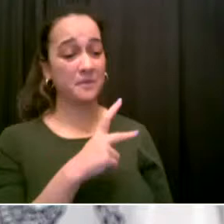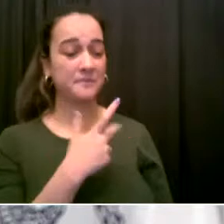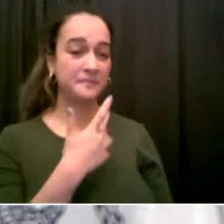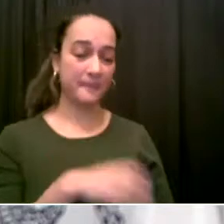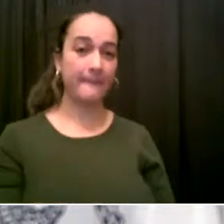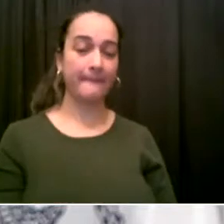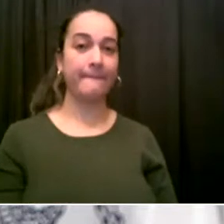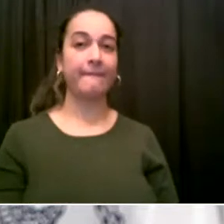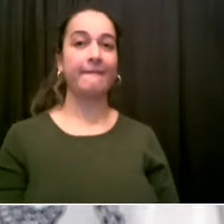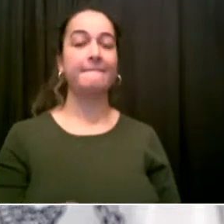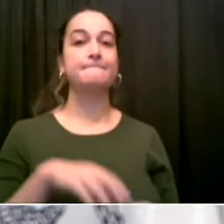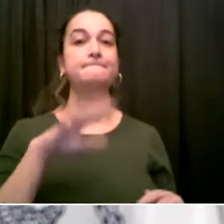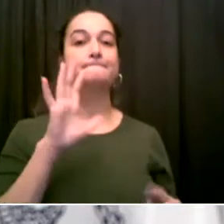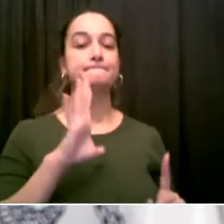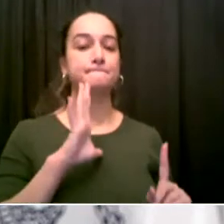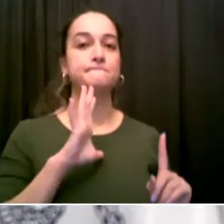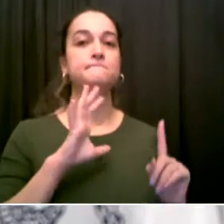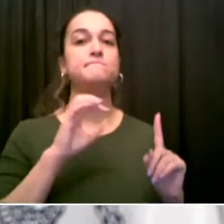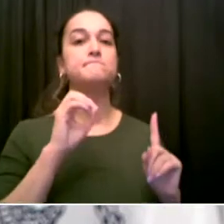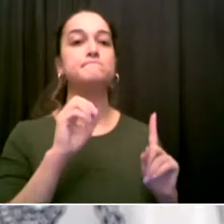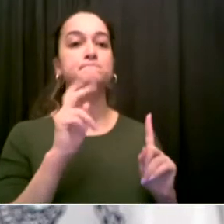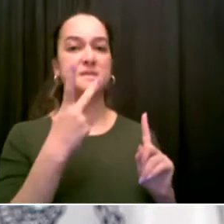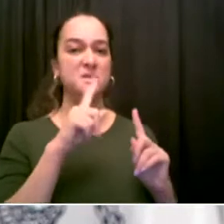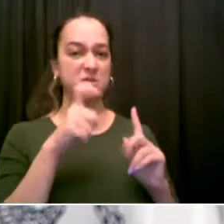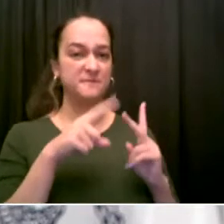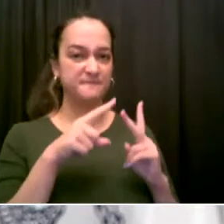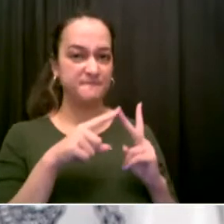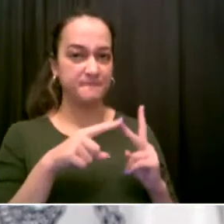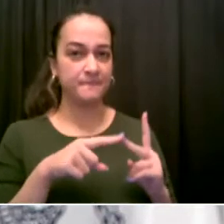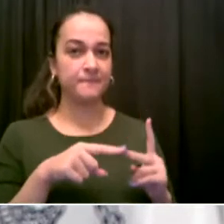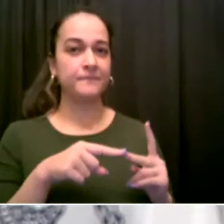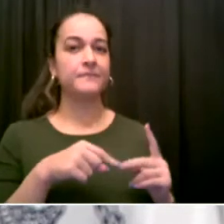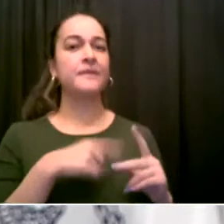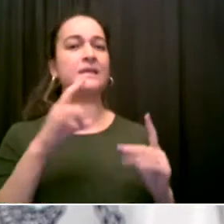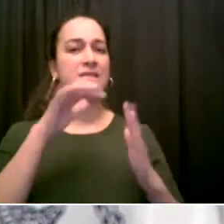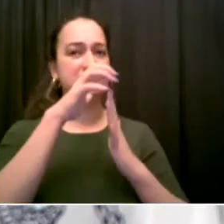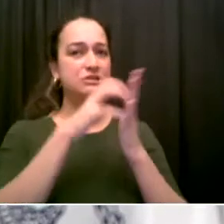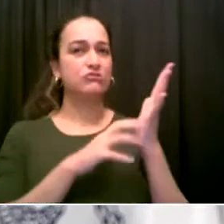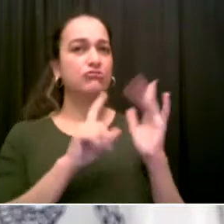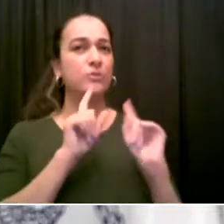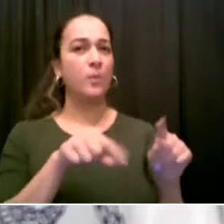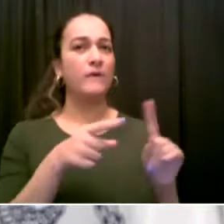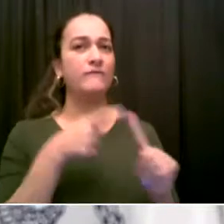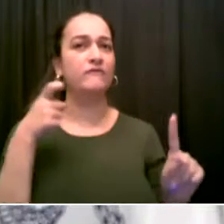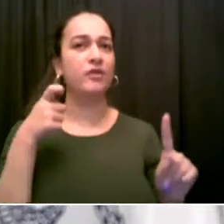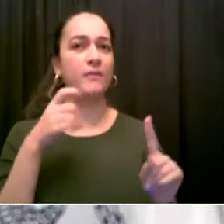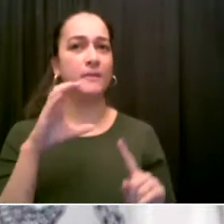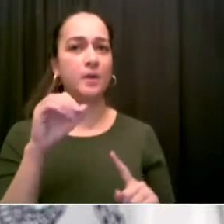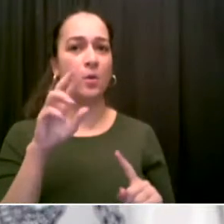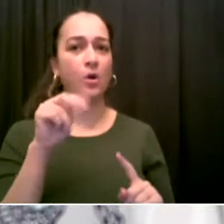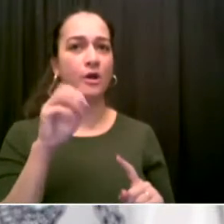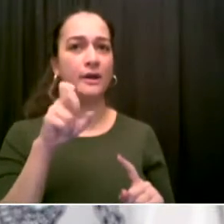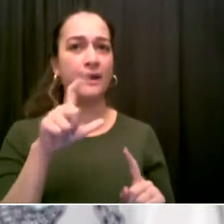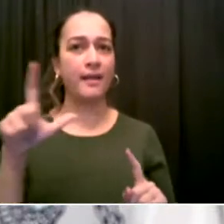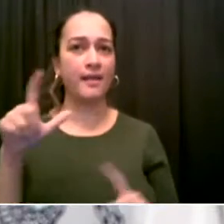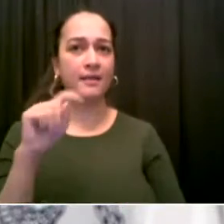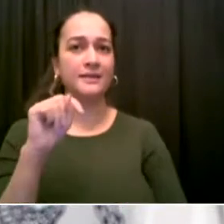AHEAD, HENRY. Reporter: OKAY, MY SECOND QUESTION HAS TO